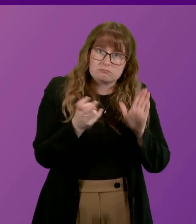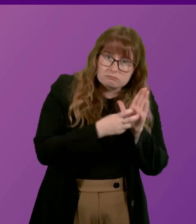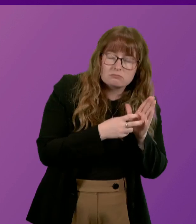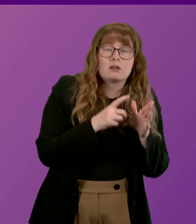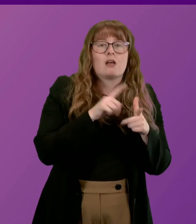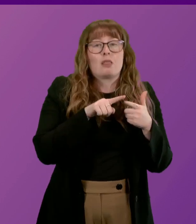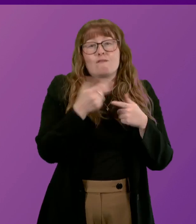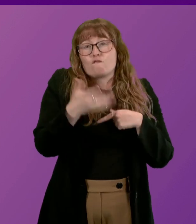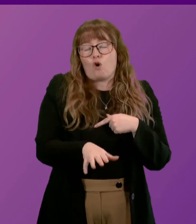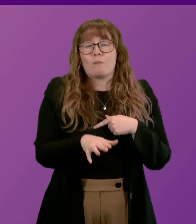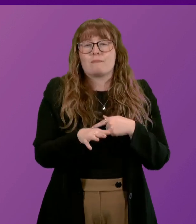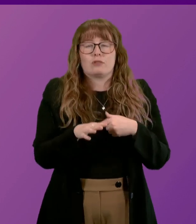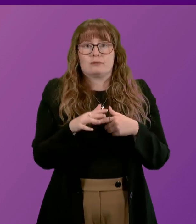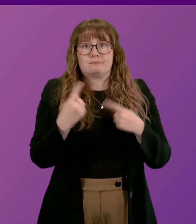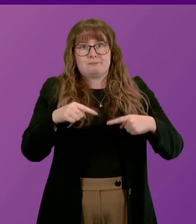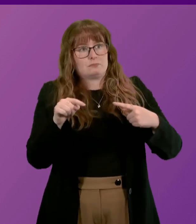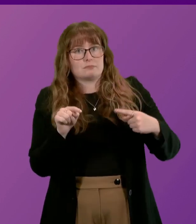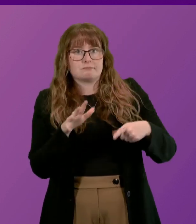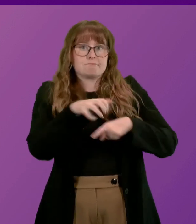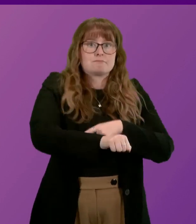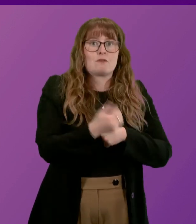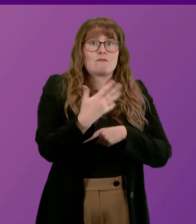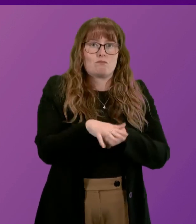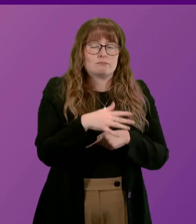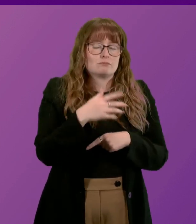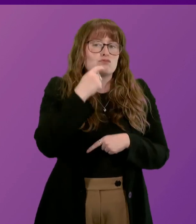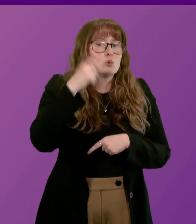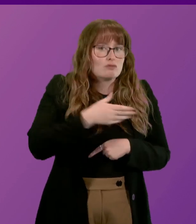of the illegal invasion of Ukraine. Scotland has welcomed those individuals,